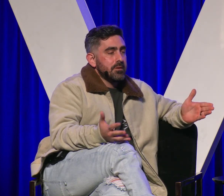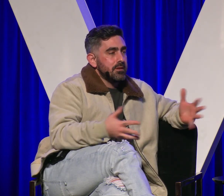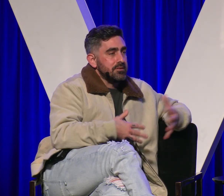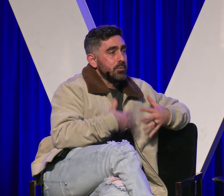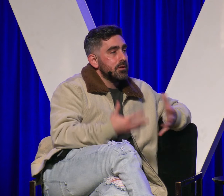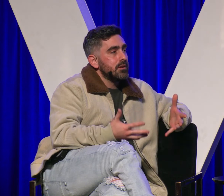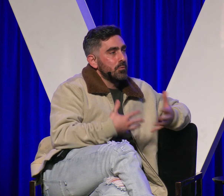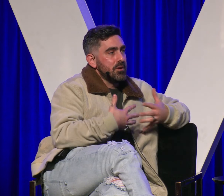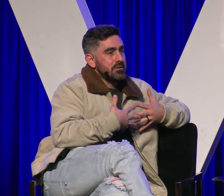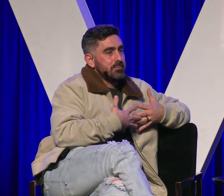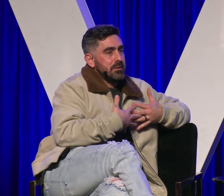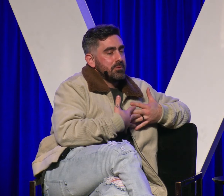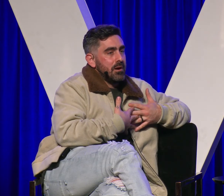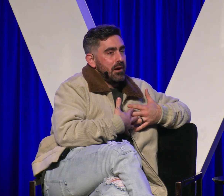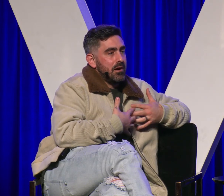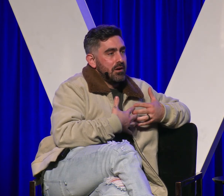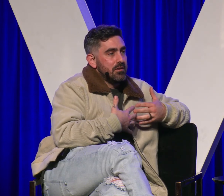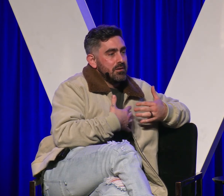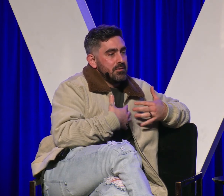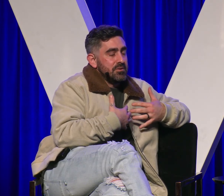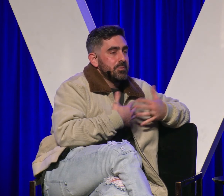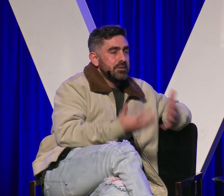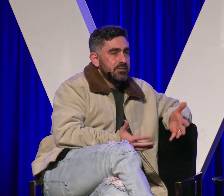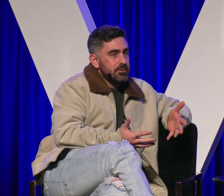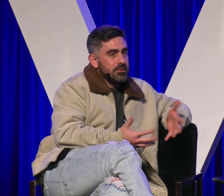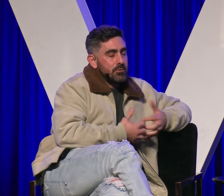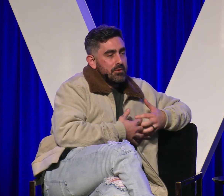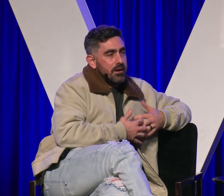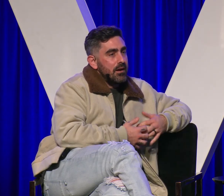is working and what people are responding to and what they aren't.